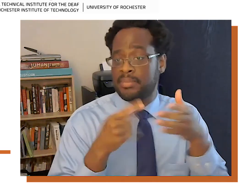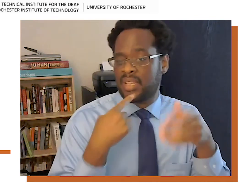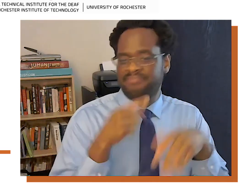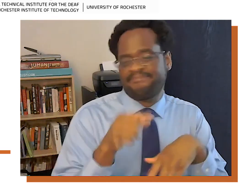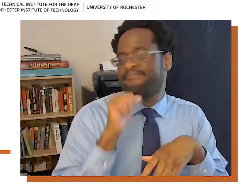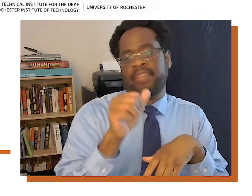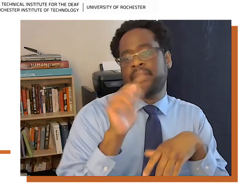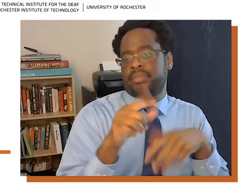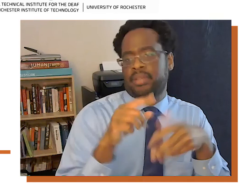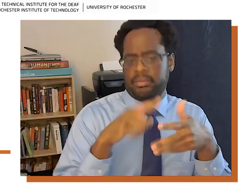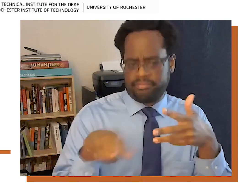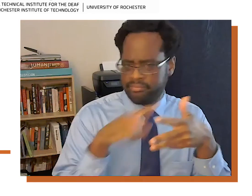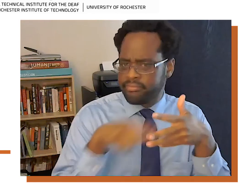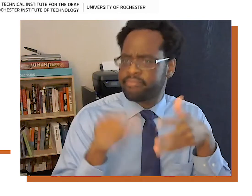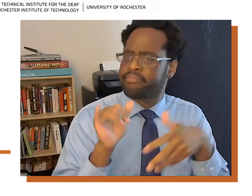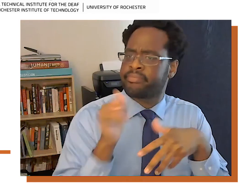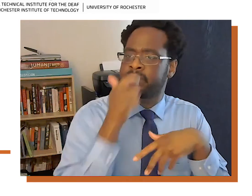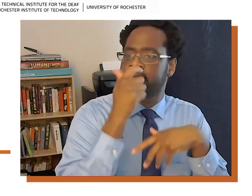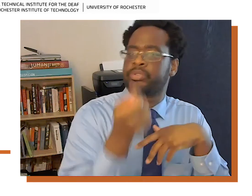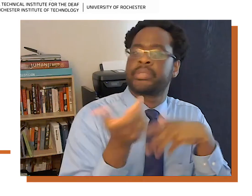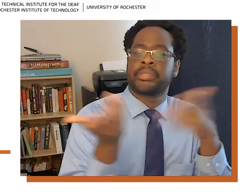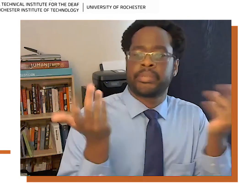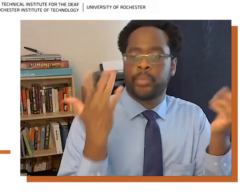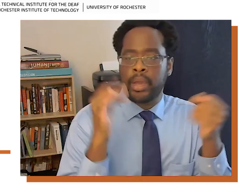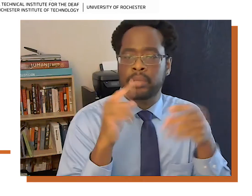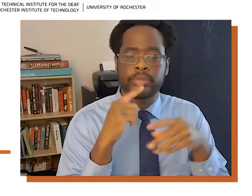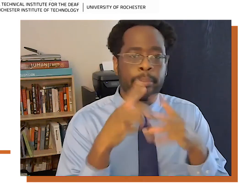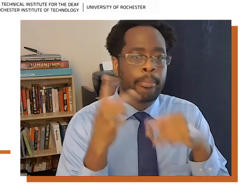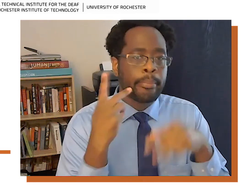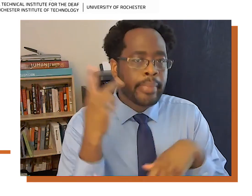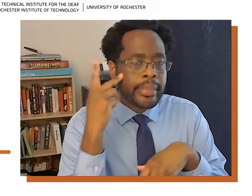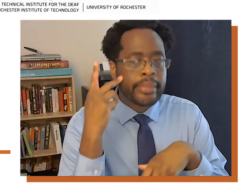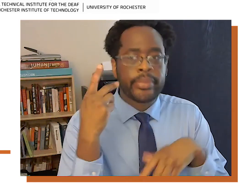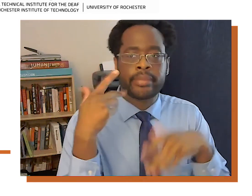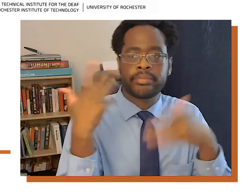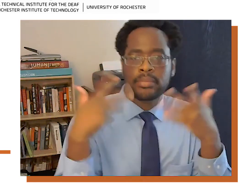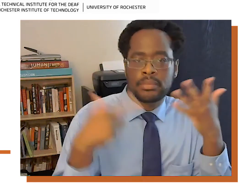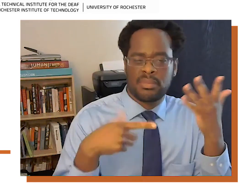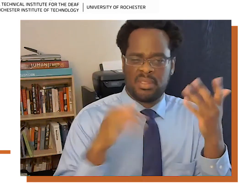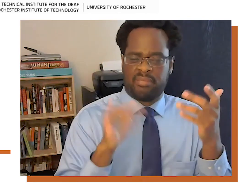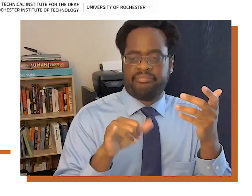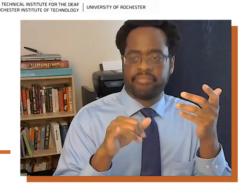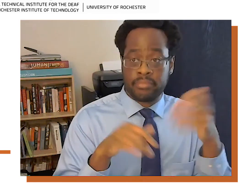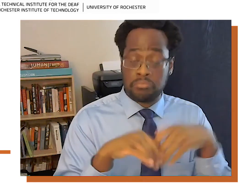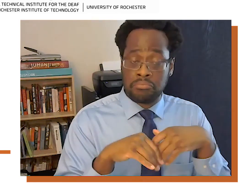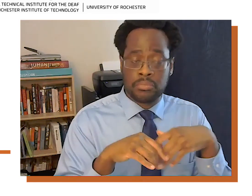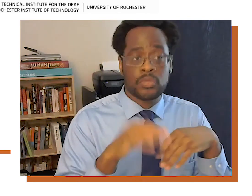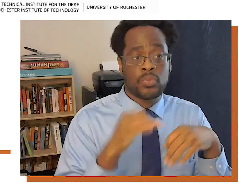you would say that's maybe somewhat ASL. Some people said that that was-- or some people were mixed, had mixed feelings